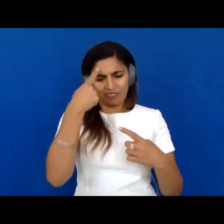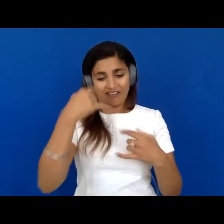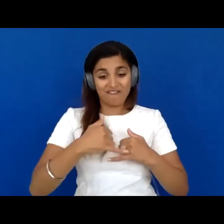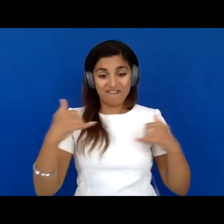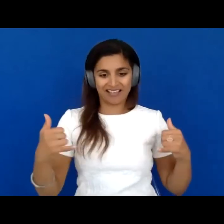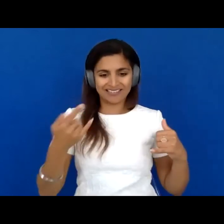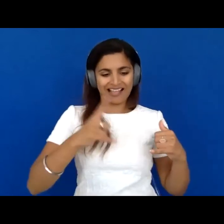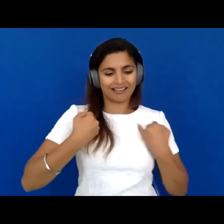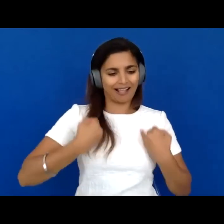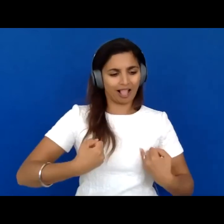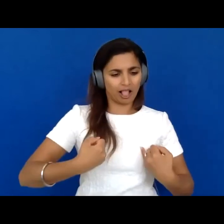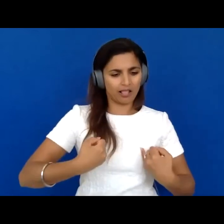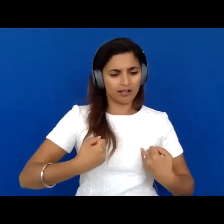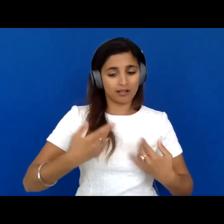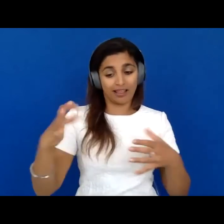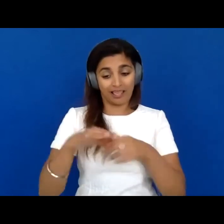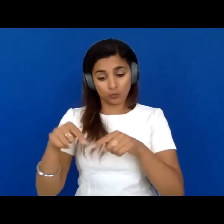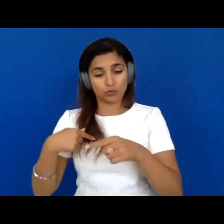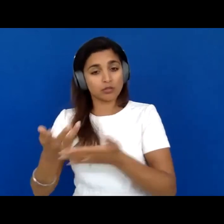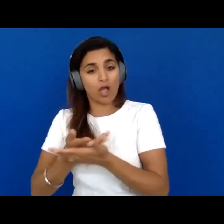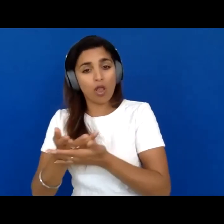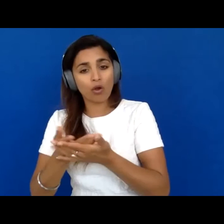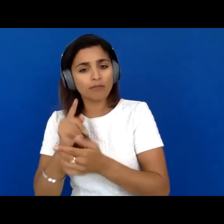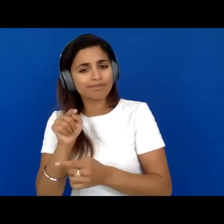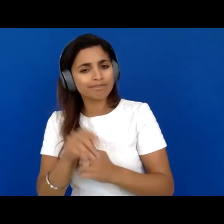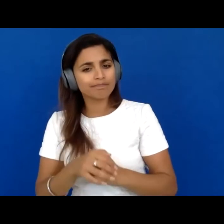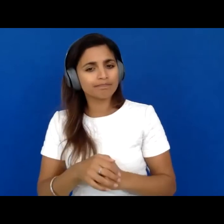that I presented to you so in their piece coming to claim crimp dis